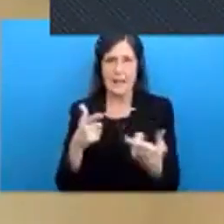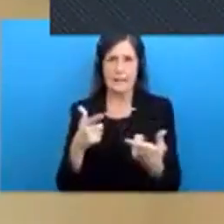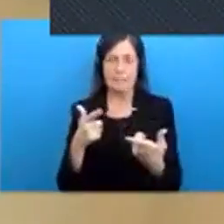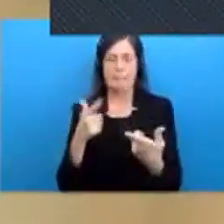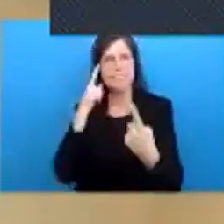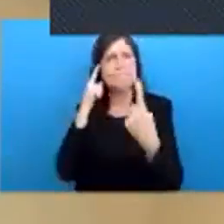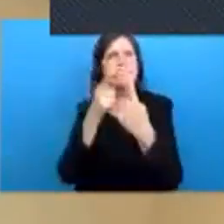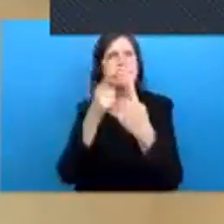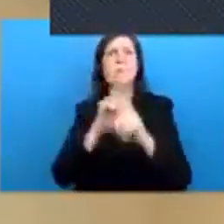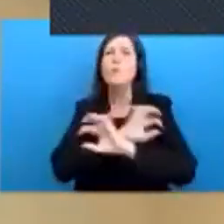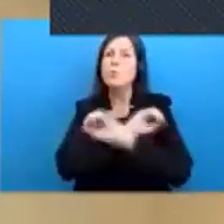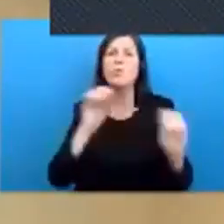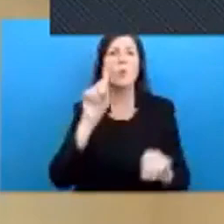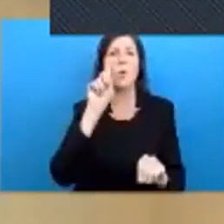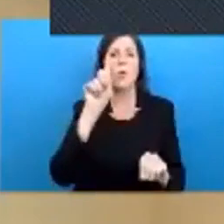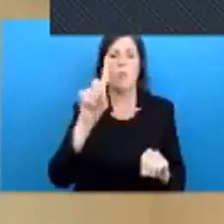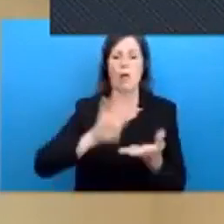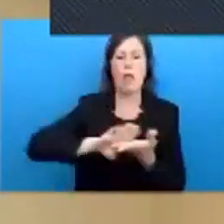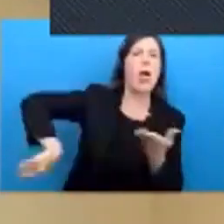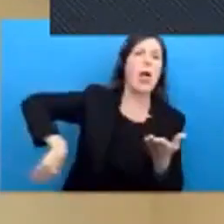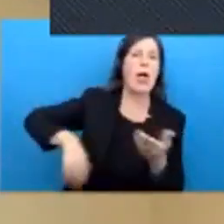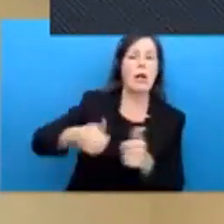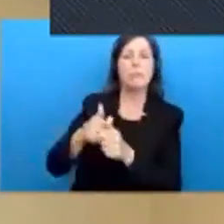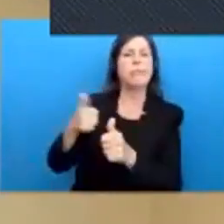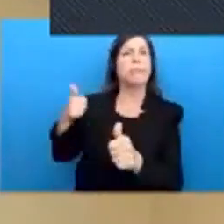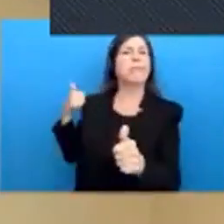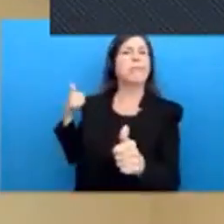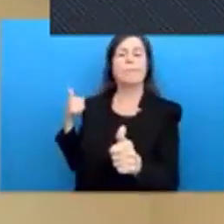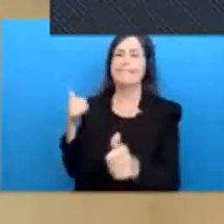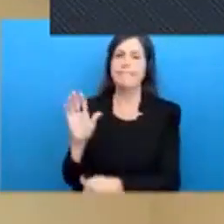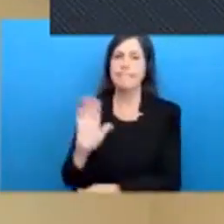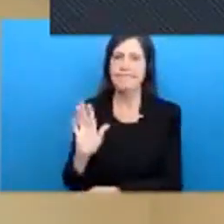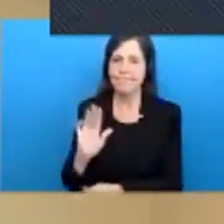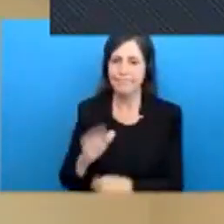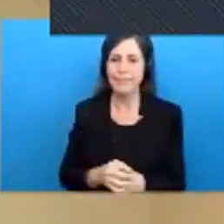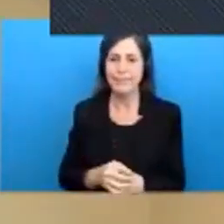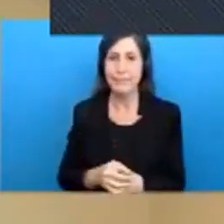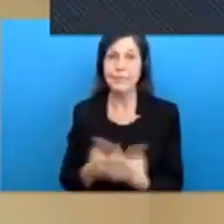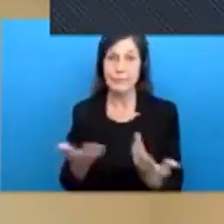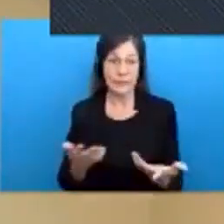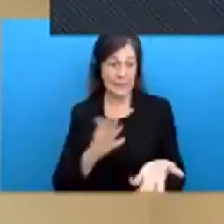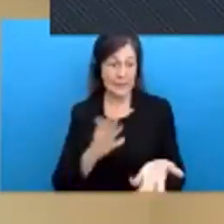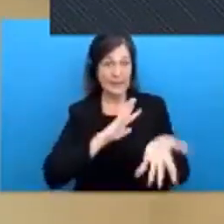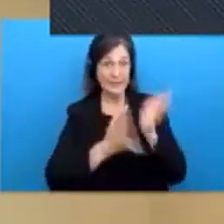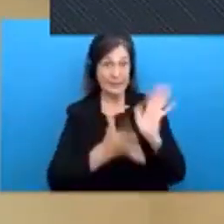can also uh empower them to